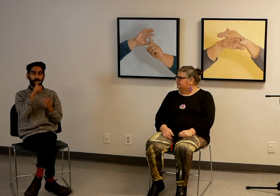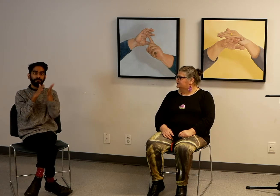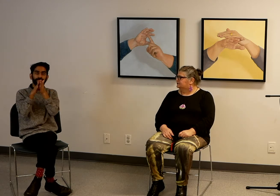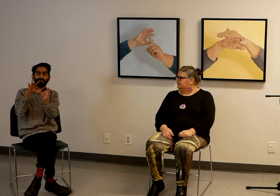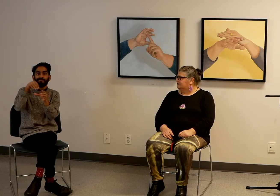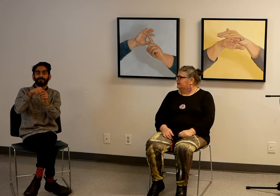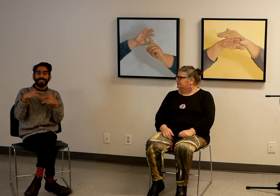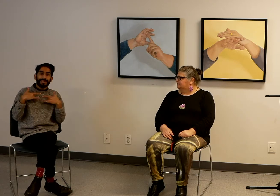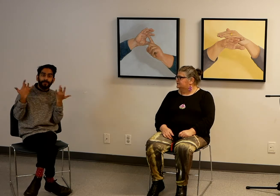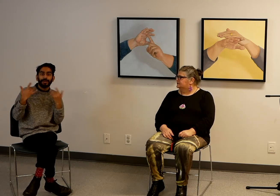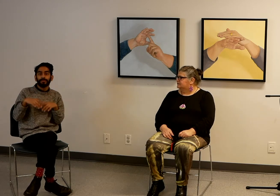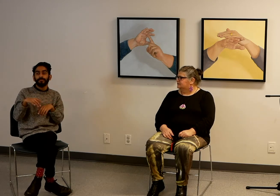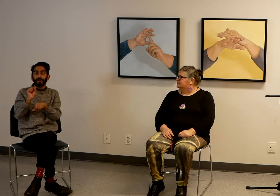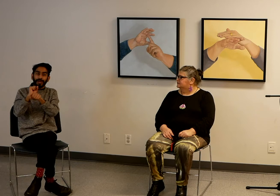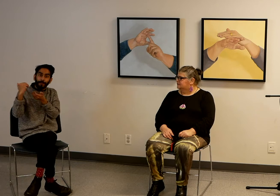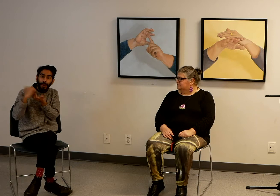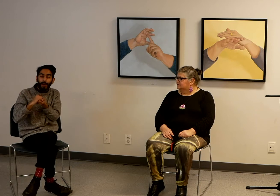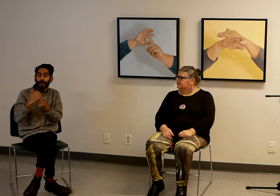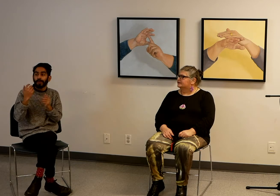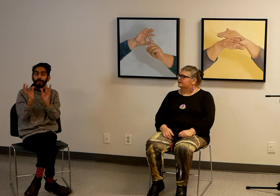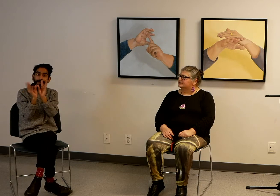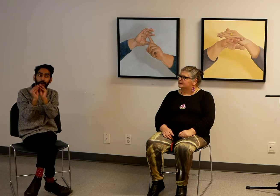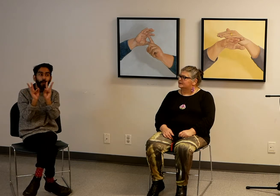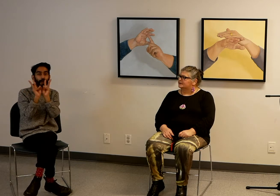up with the deaf community and make sure that they're involved in that you can